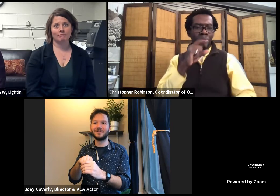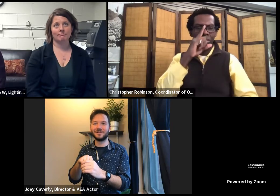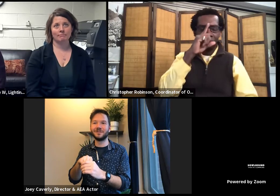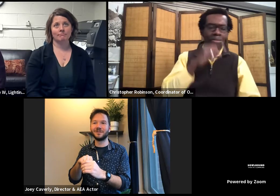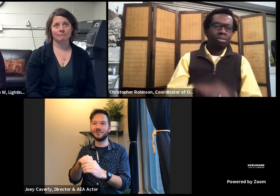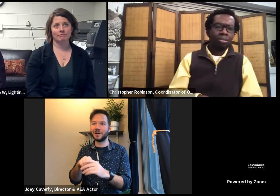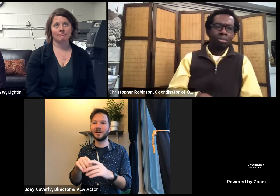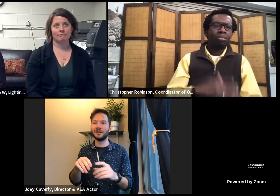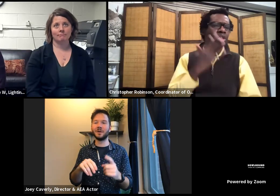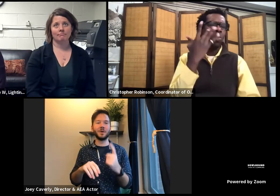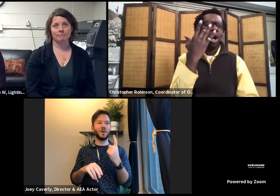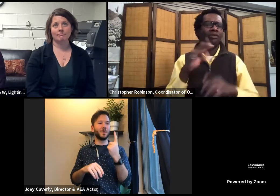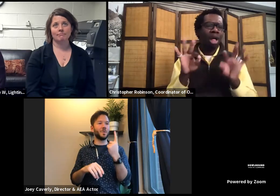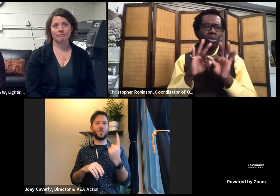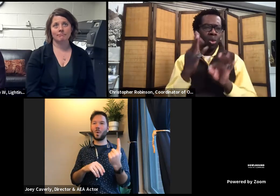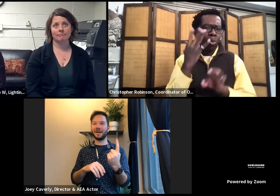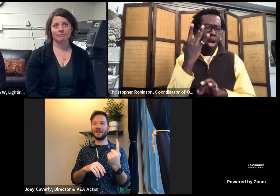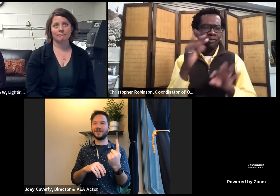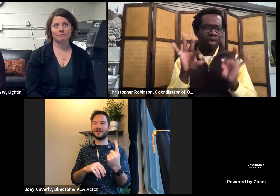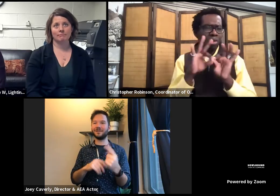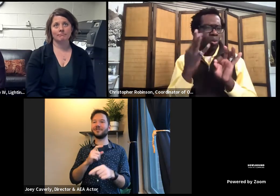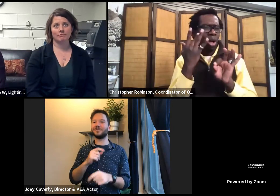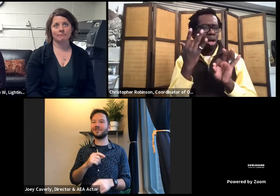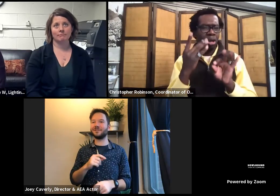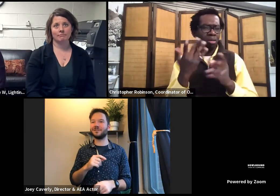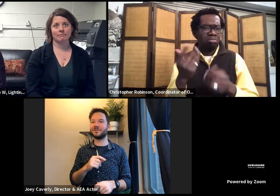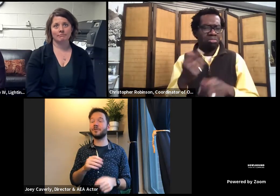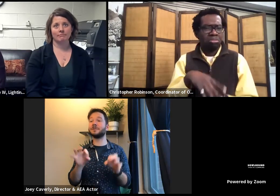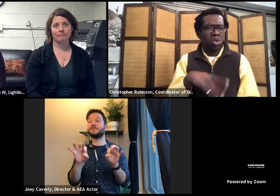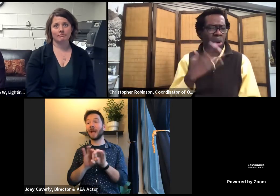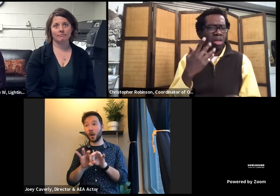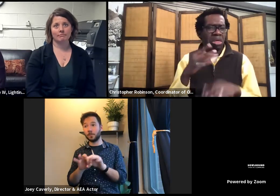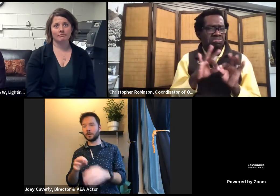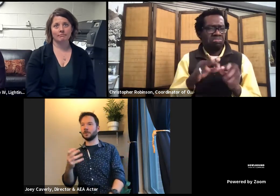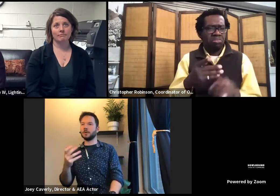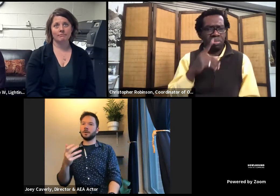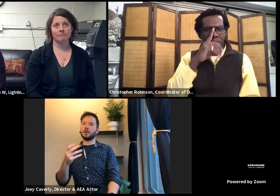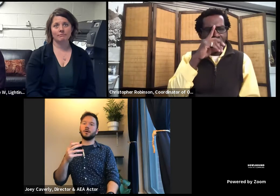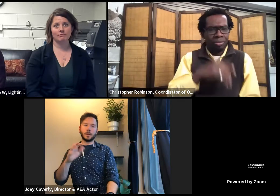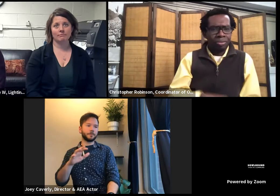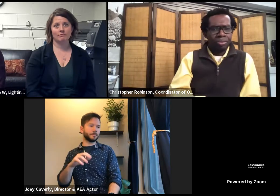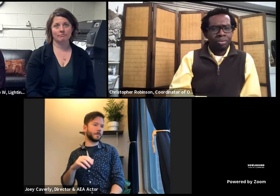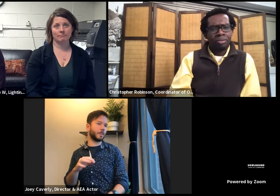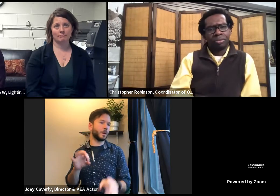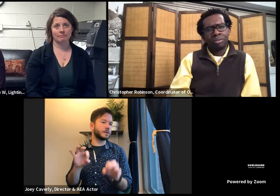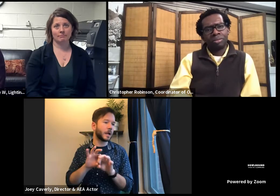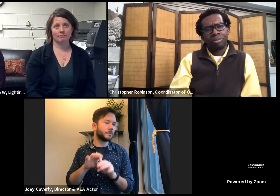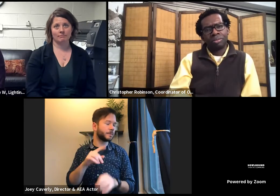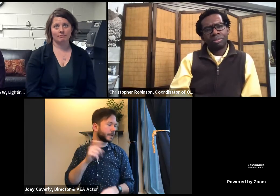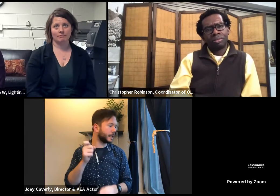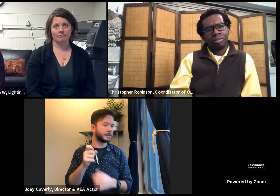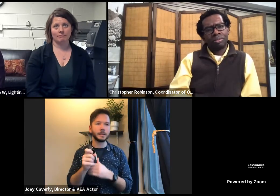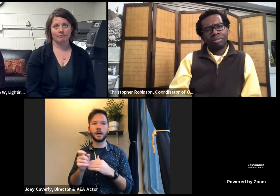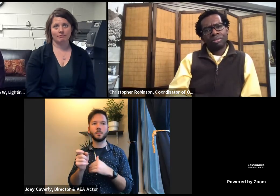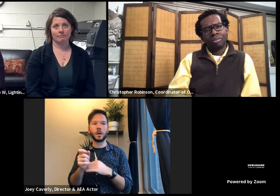when we're in as part of the process. If you've got an actor and also a technician-- And why does that add value? What would you say, what makes that better?